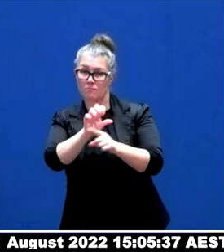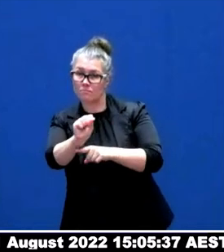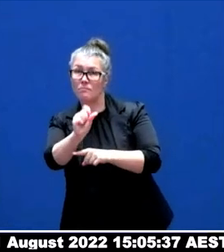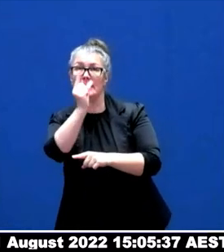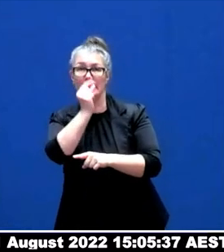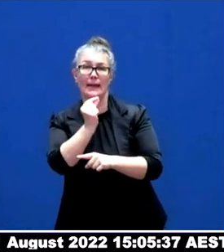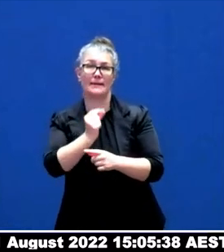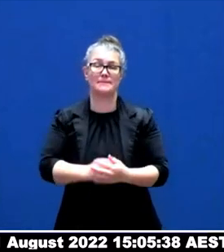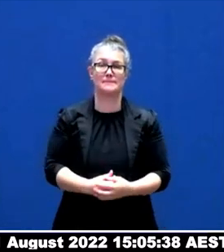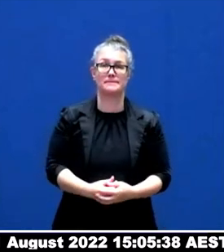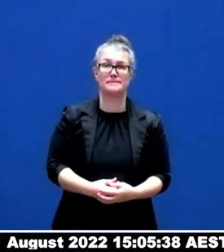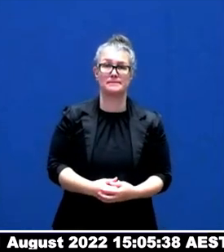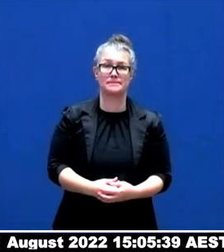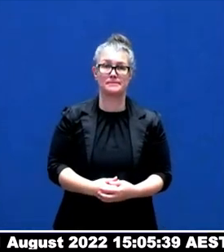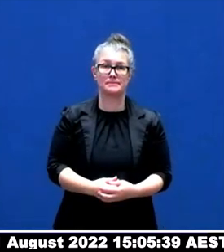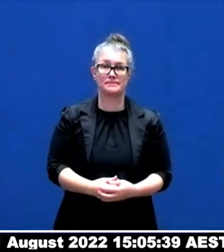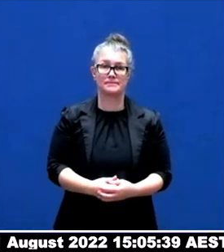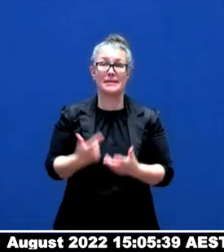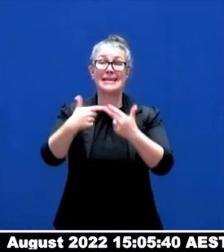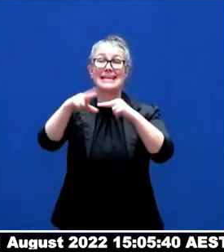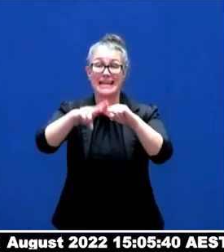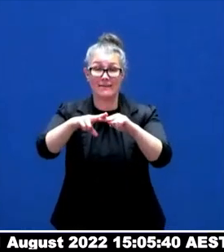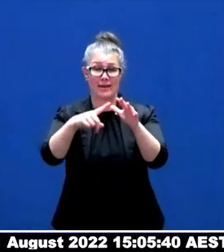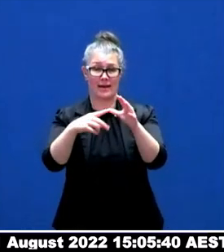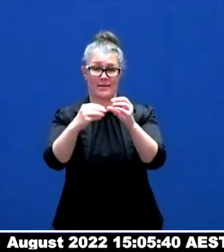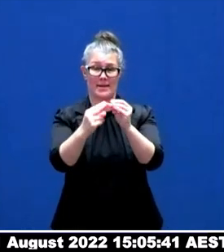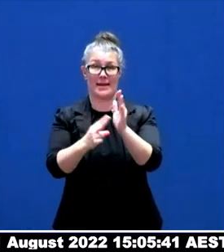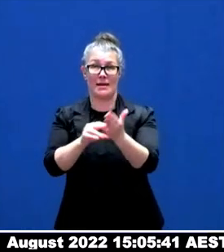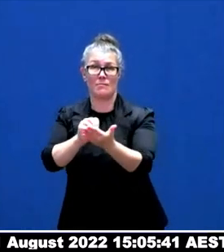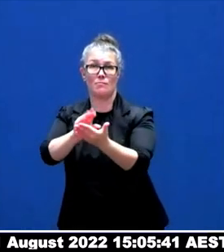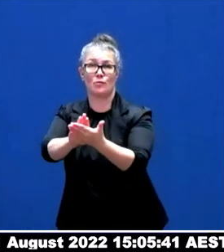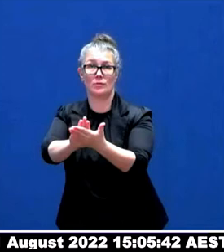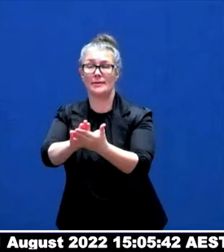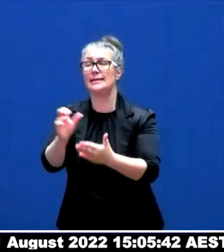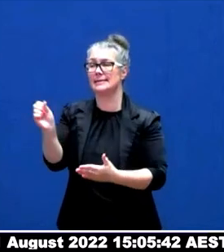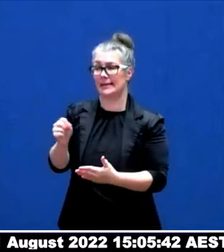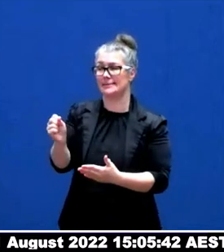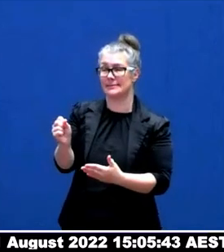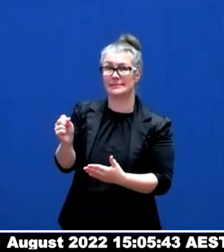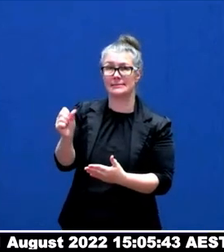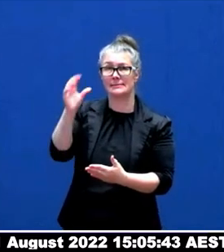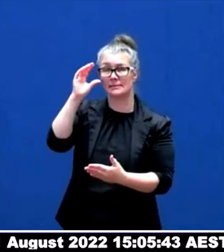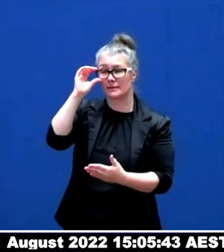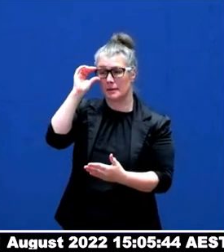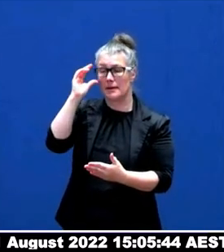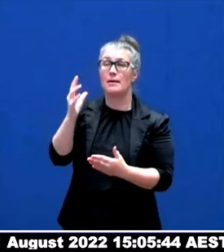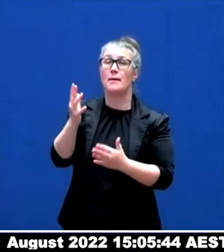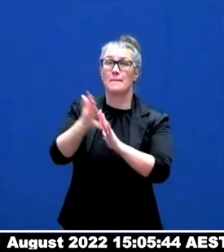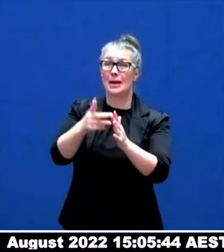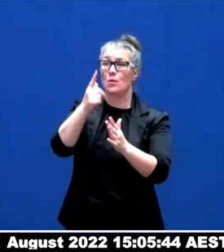If they have an ABN to put in? Well, if plan - yeah, that we'll be able to drill down onto the ABN and get